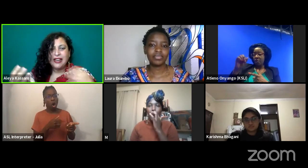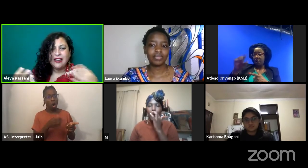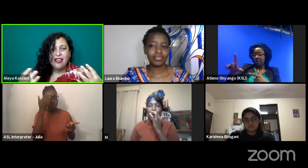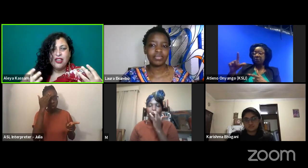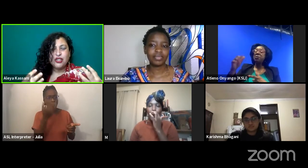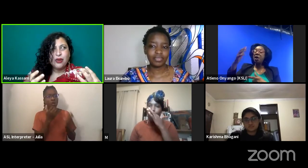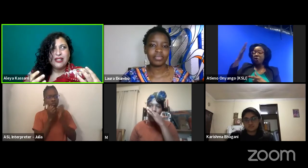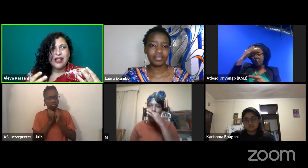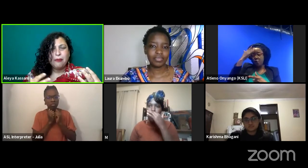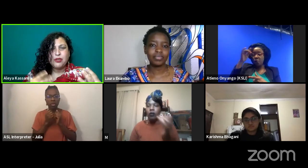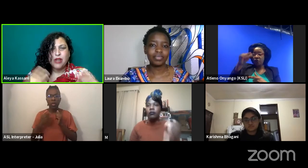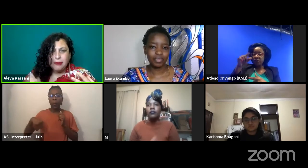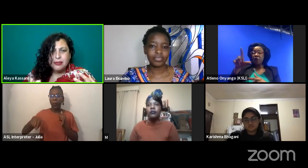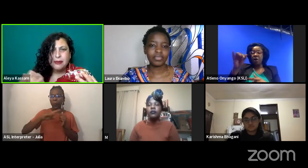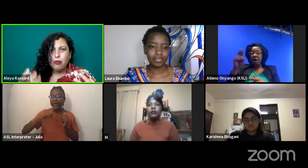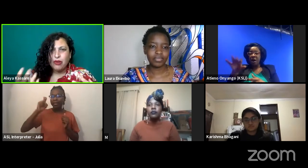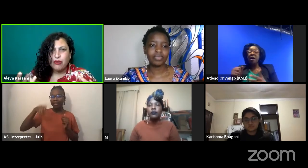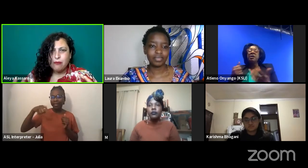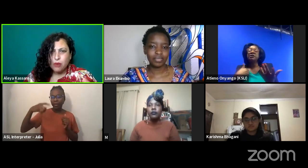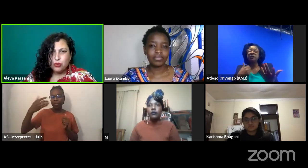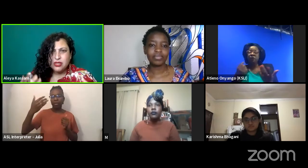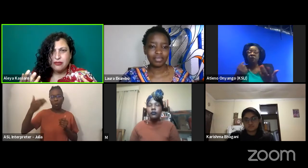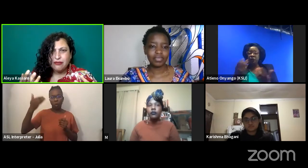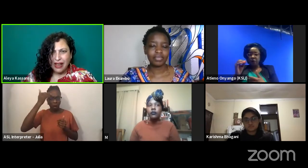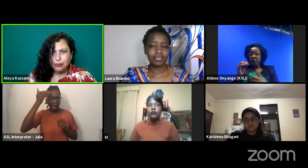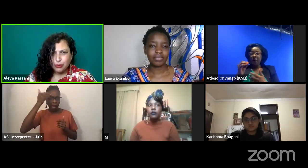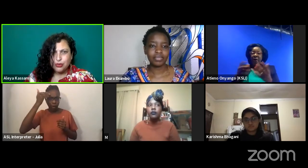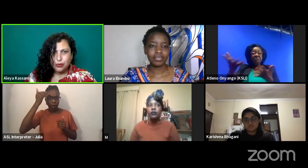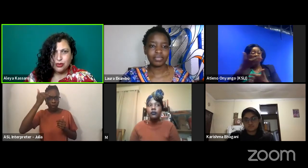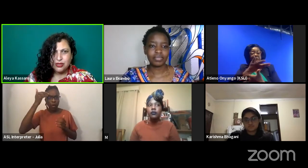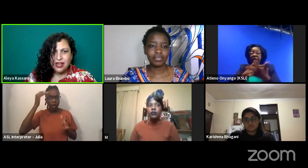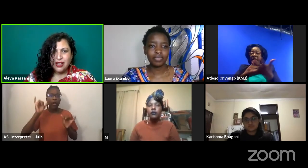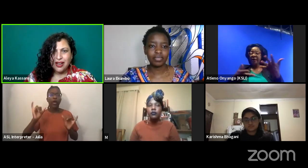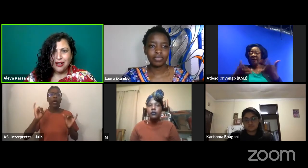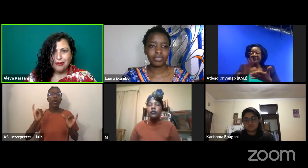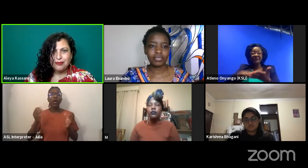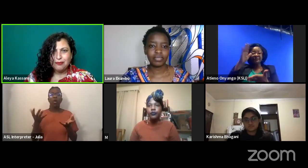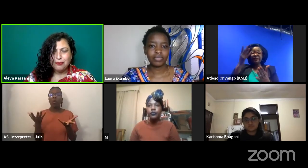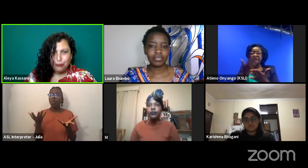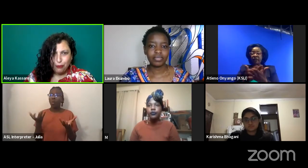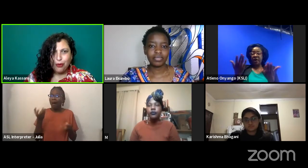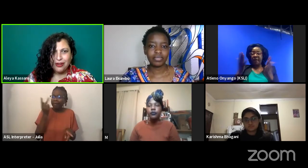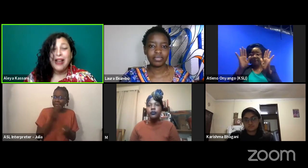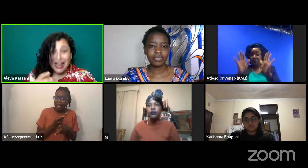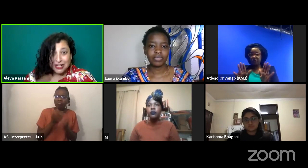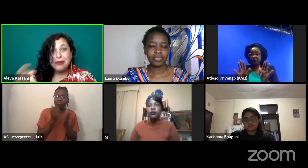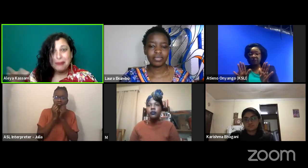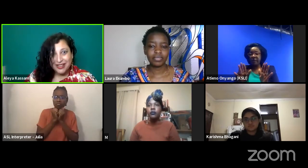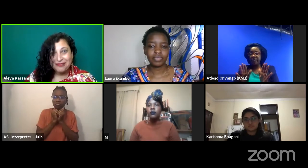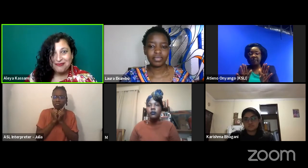And so it's come to become one of our most valuable tools before as we begin.